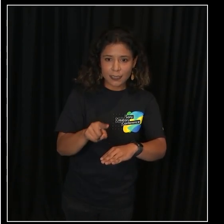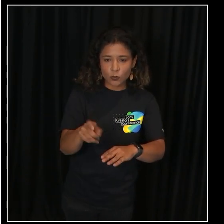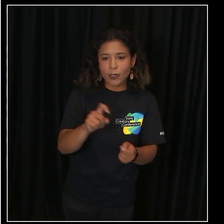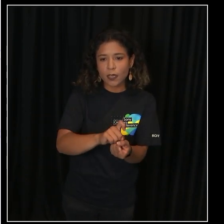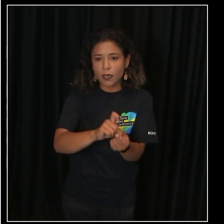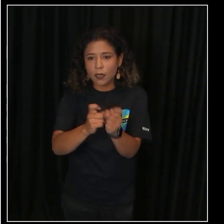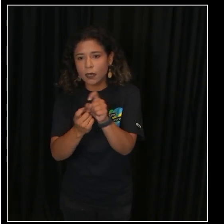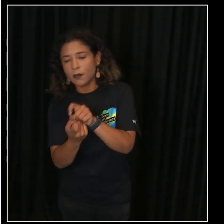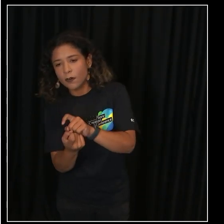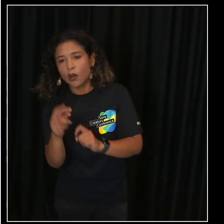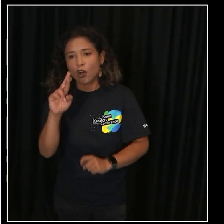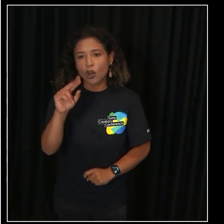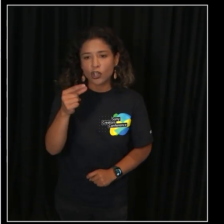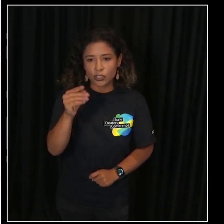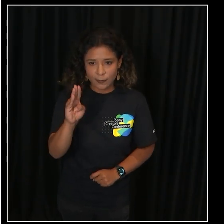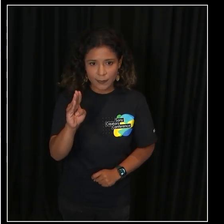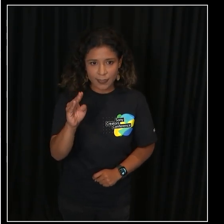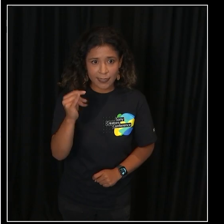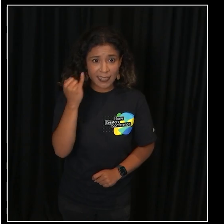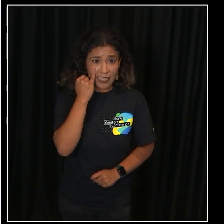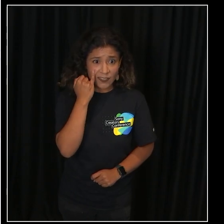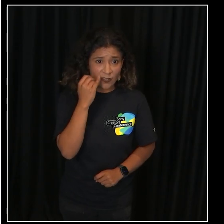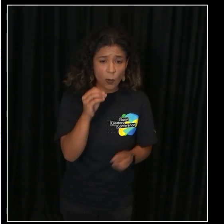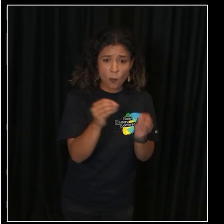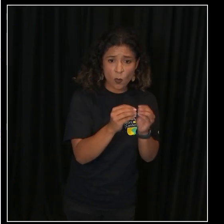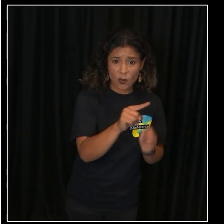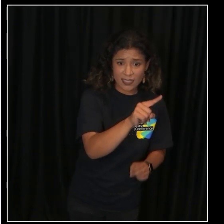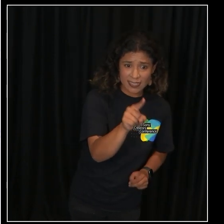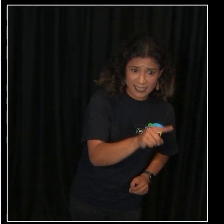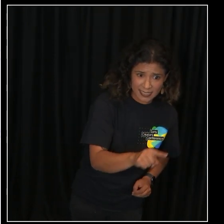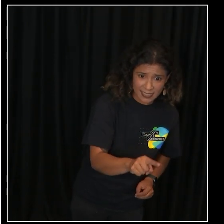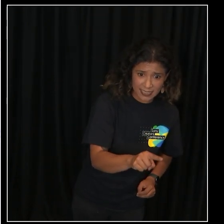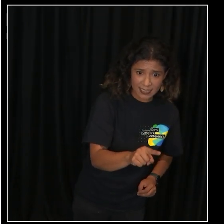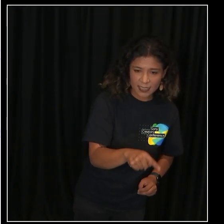So if it's more in the Z, it's going to be more blue, because X, Y, Z are RGB